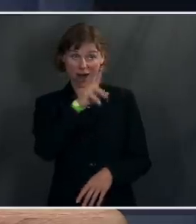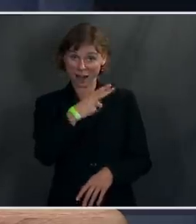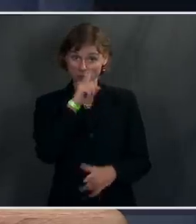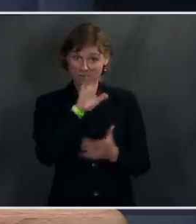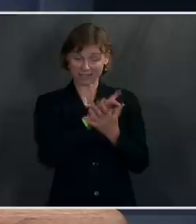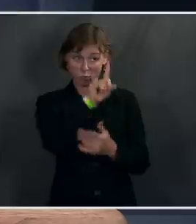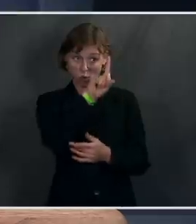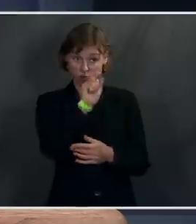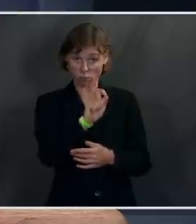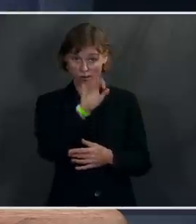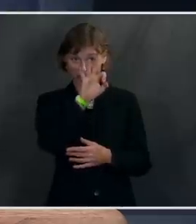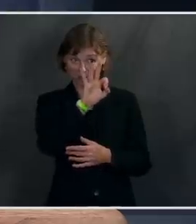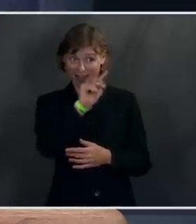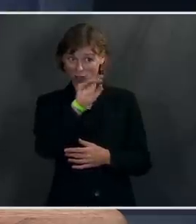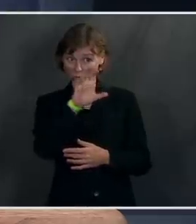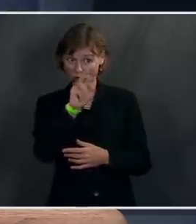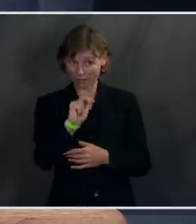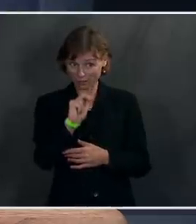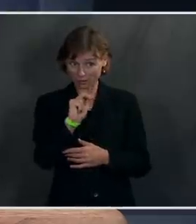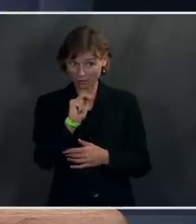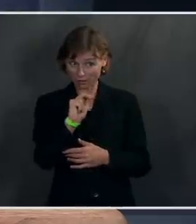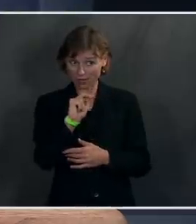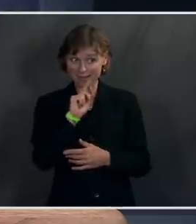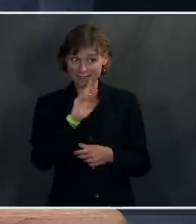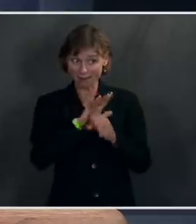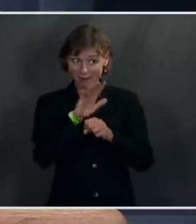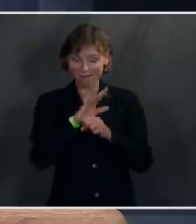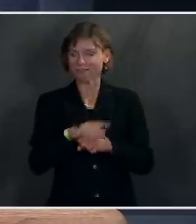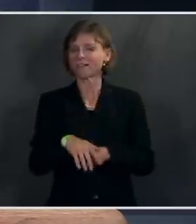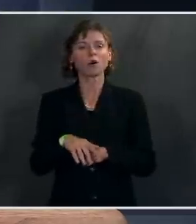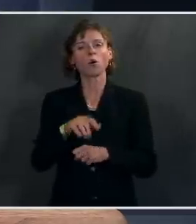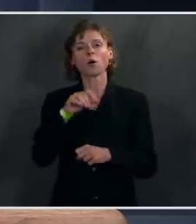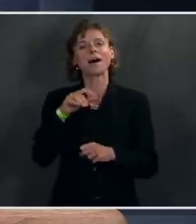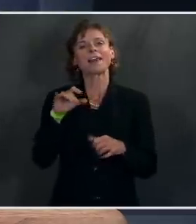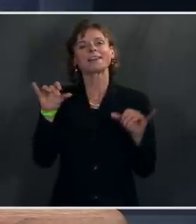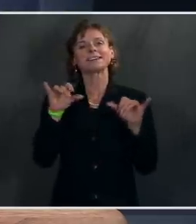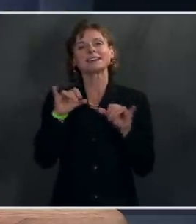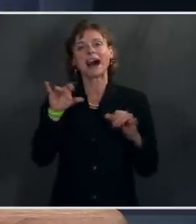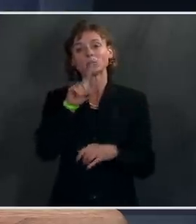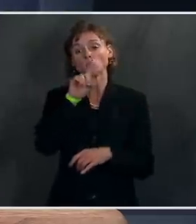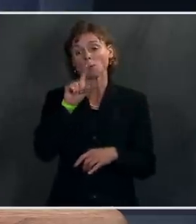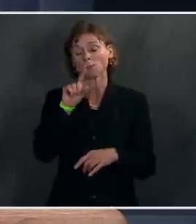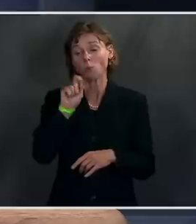was determined not for shock value, but to address the dual crises that we're facing.